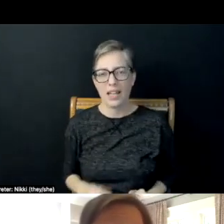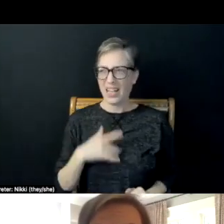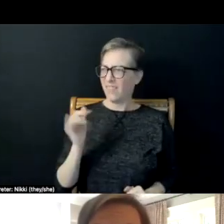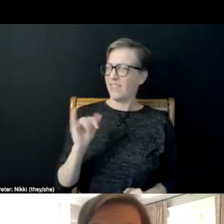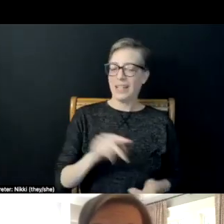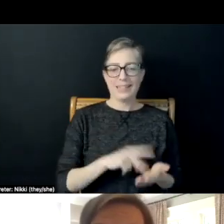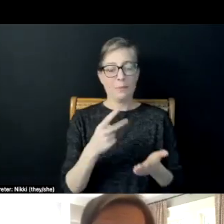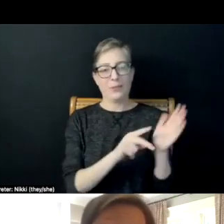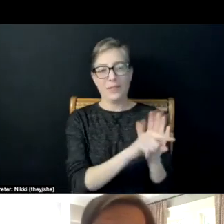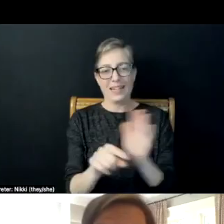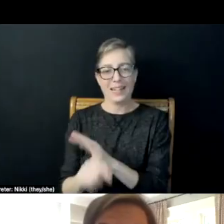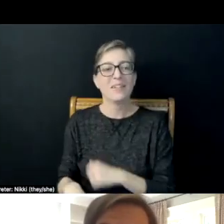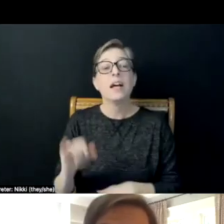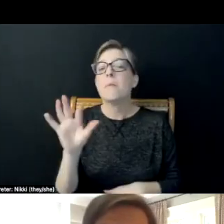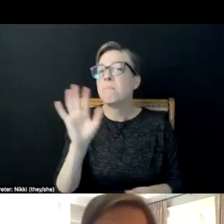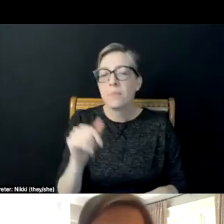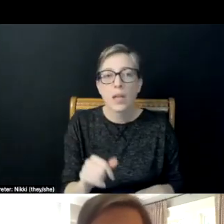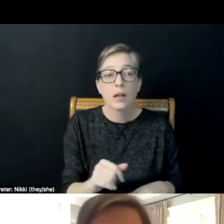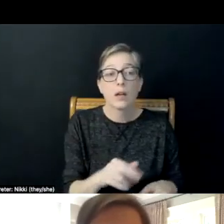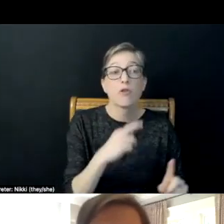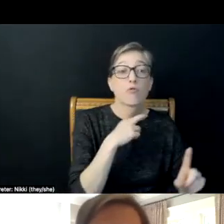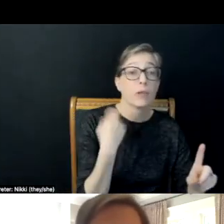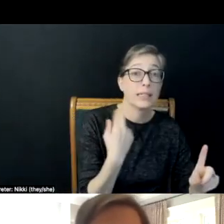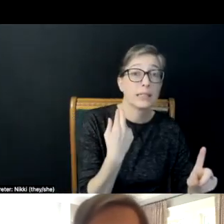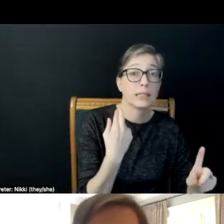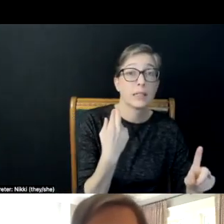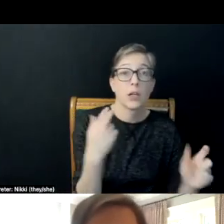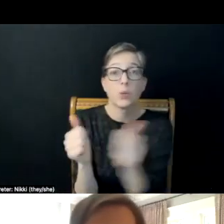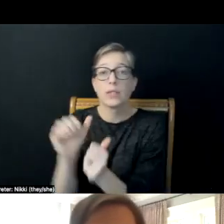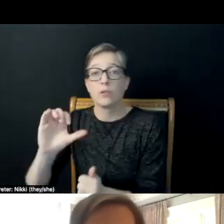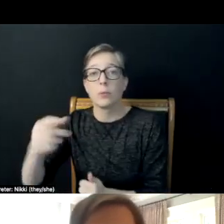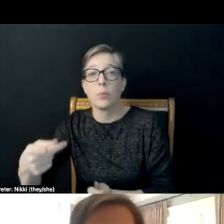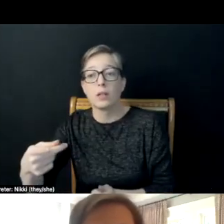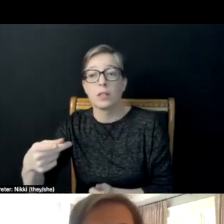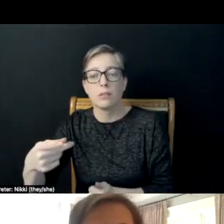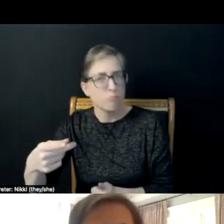If I use the word risk and cerebral palsy, how is it possible that cerebral palsy is anything other than